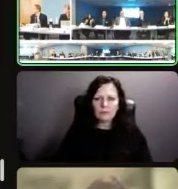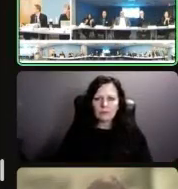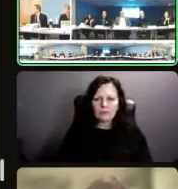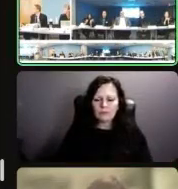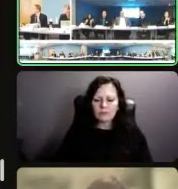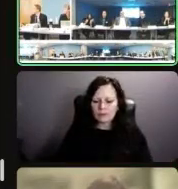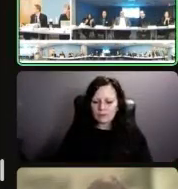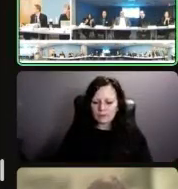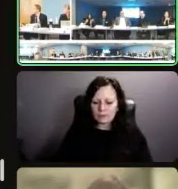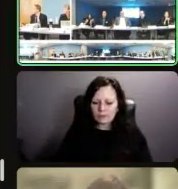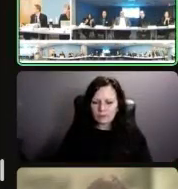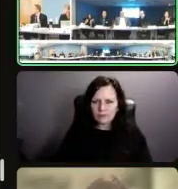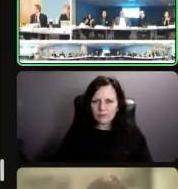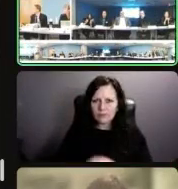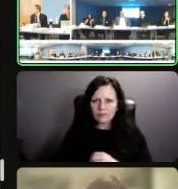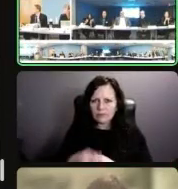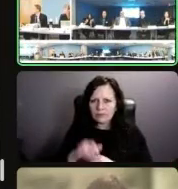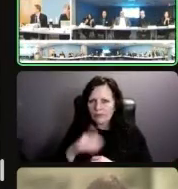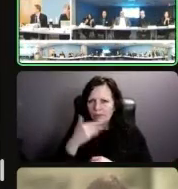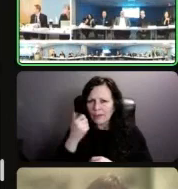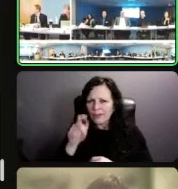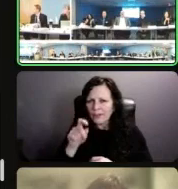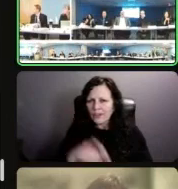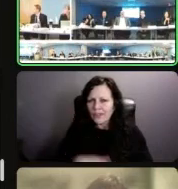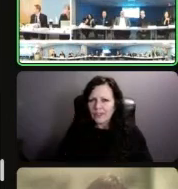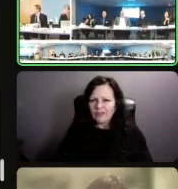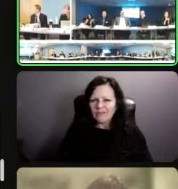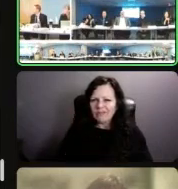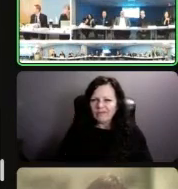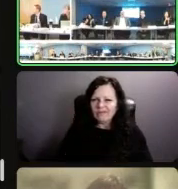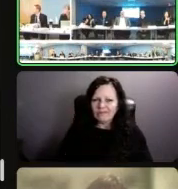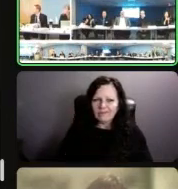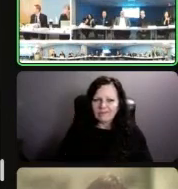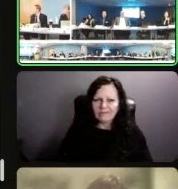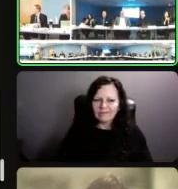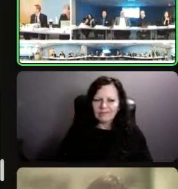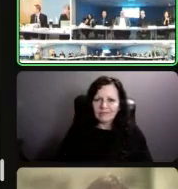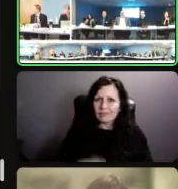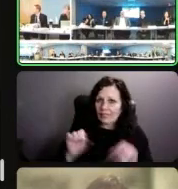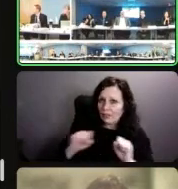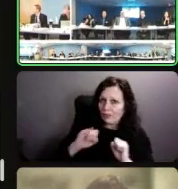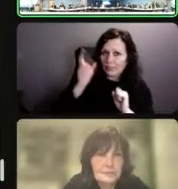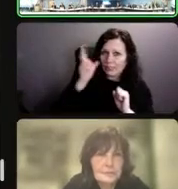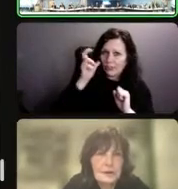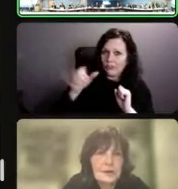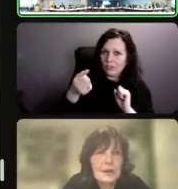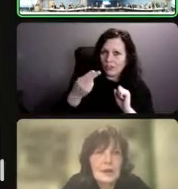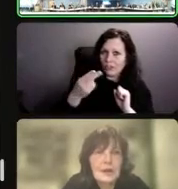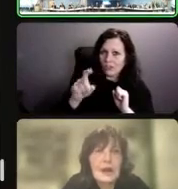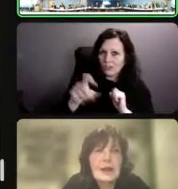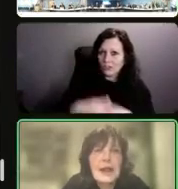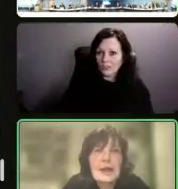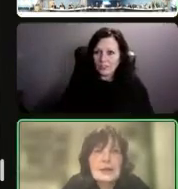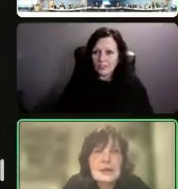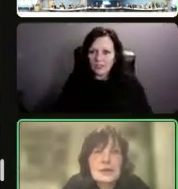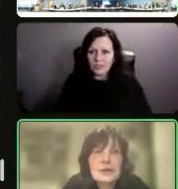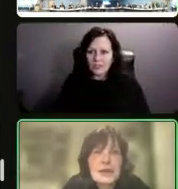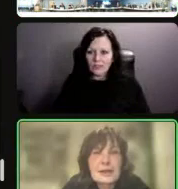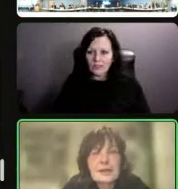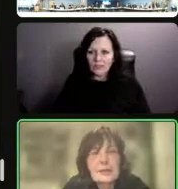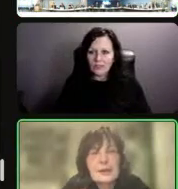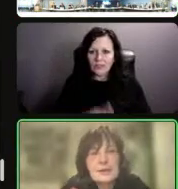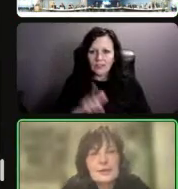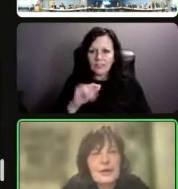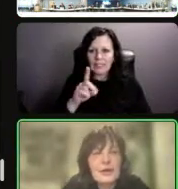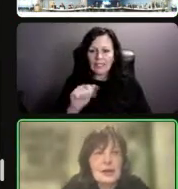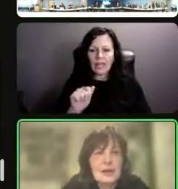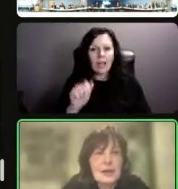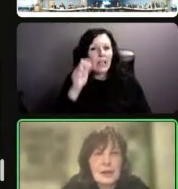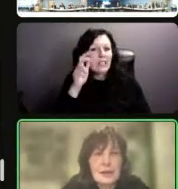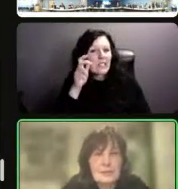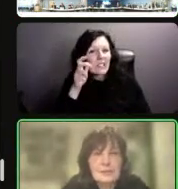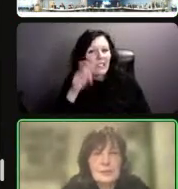OUT OF THE I DON'T KNOW IF IT